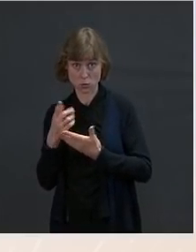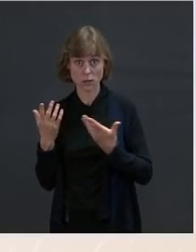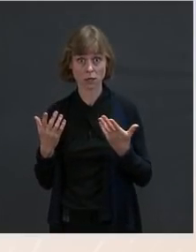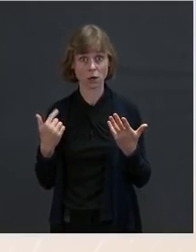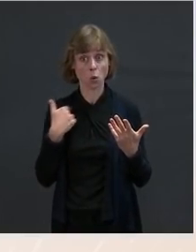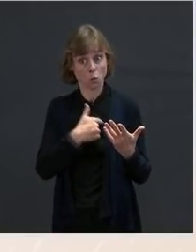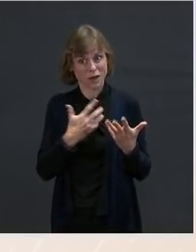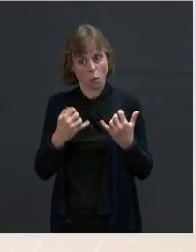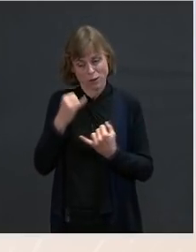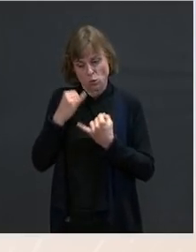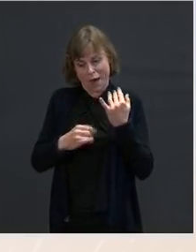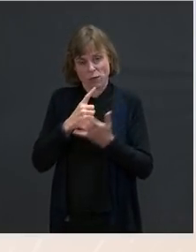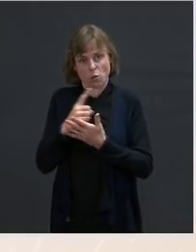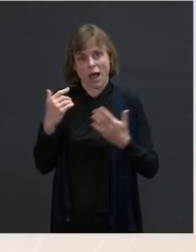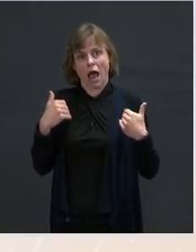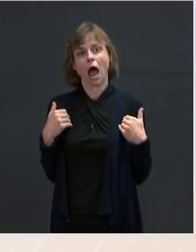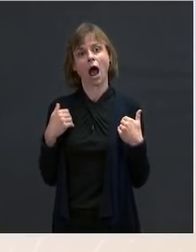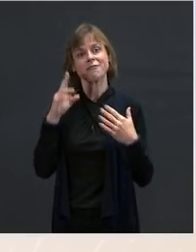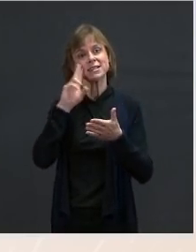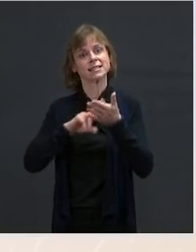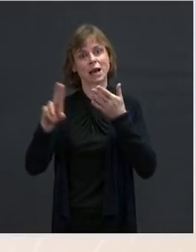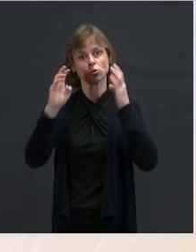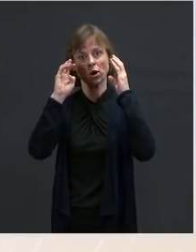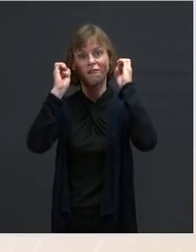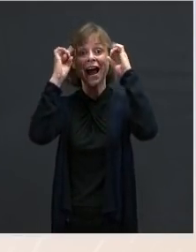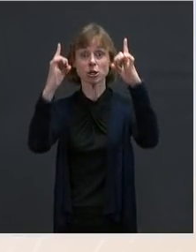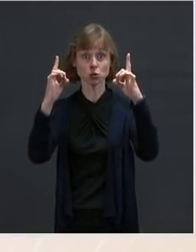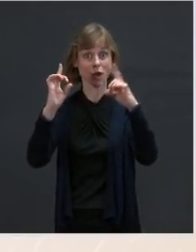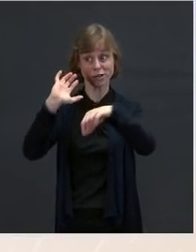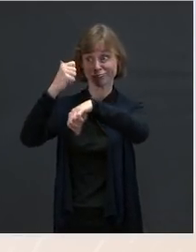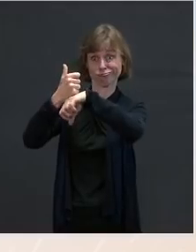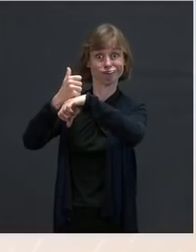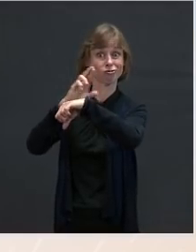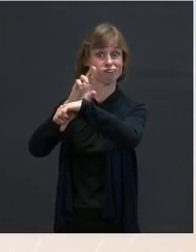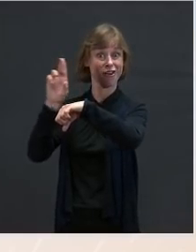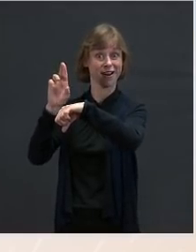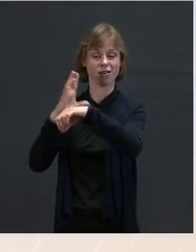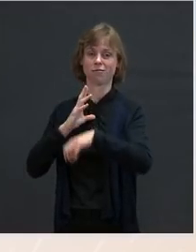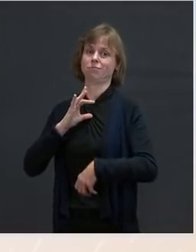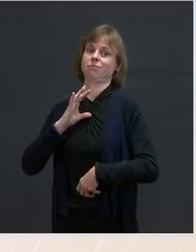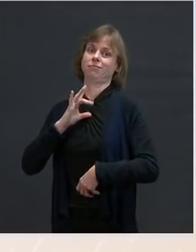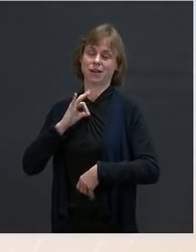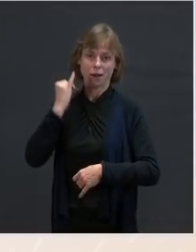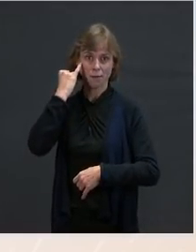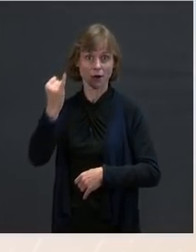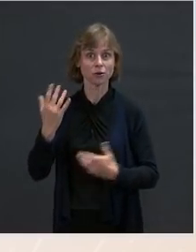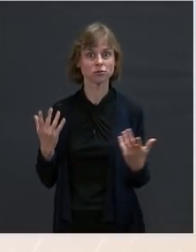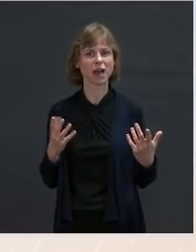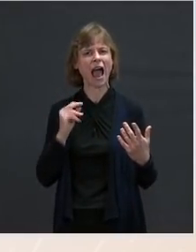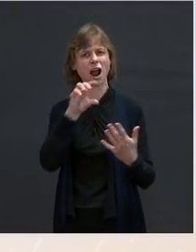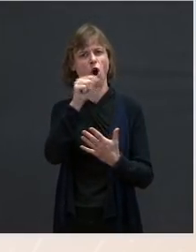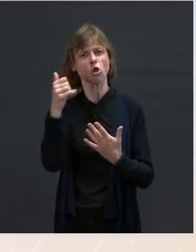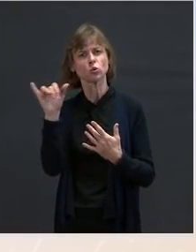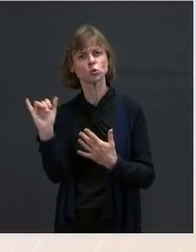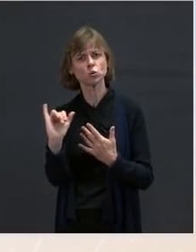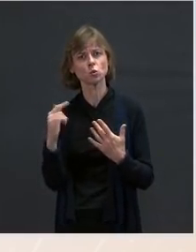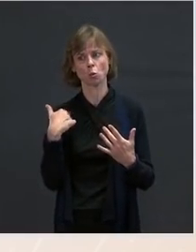with a Secretary of Education in place, as an example, and certainly others as we -- as we look to have the full team